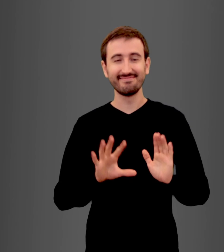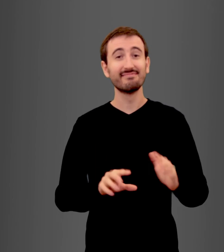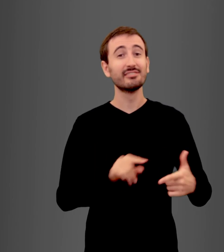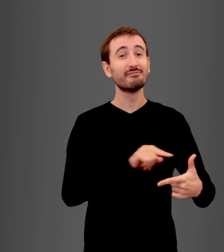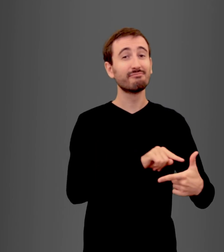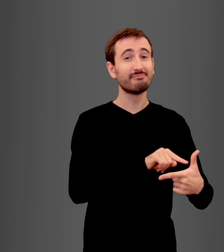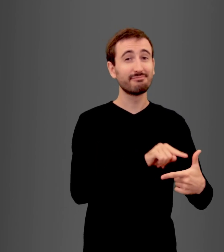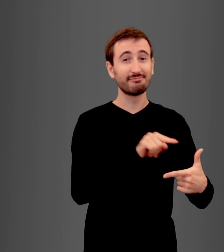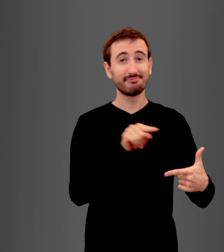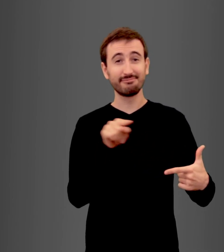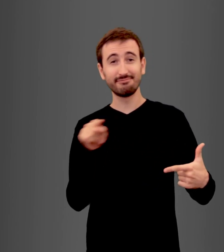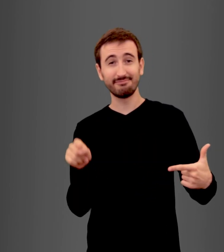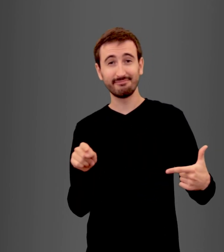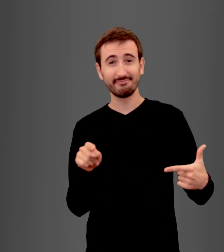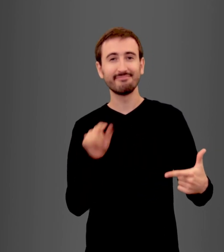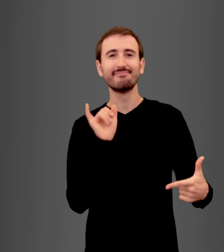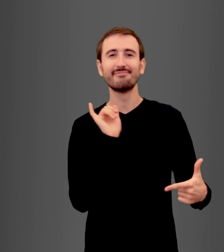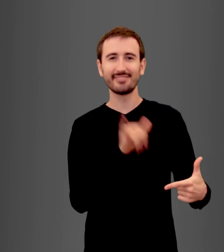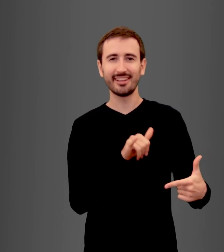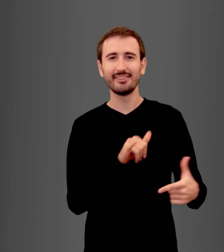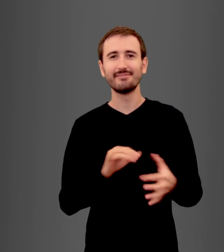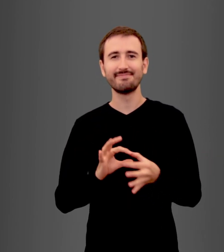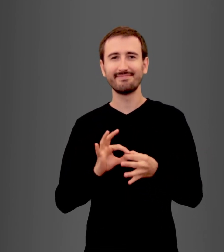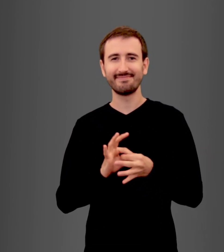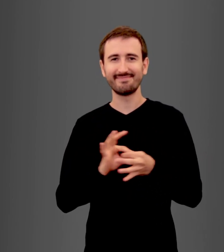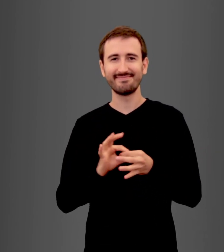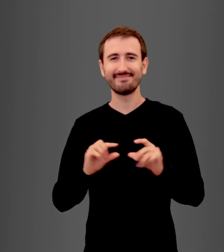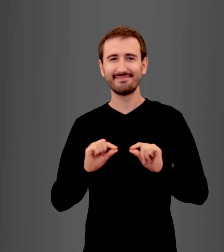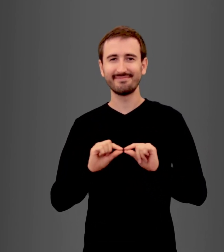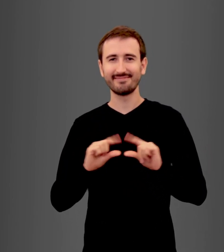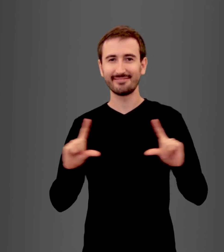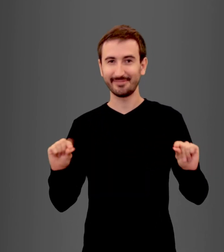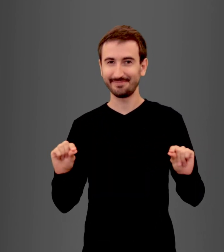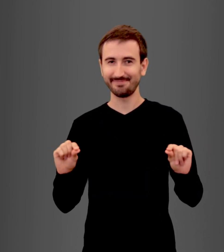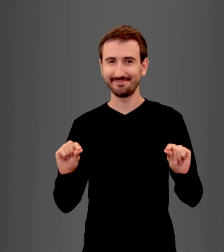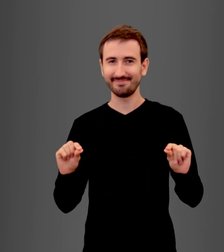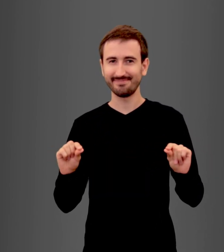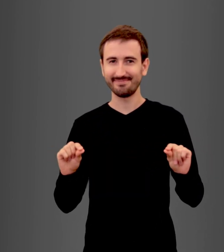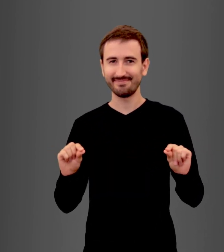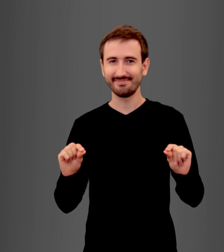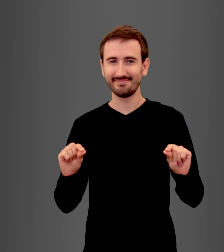while the broad curve is known as the phonon sideband.